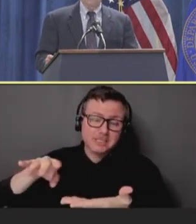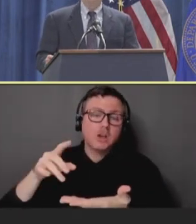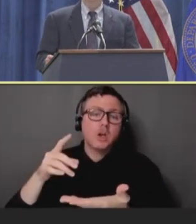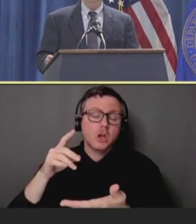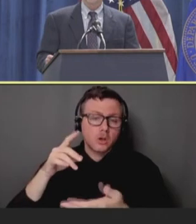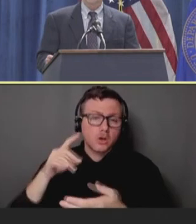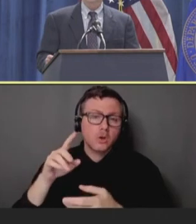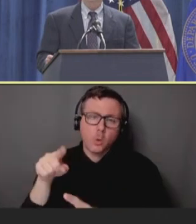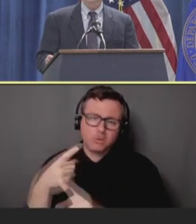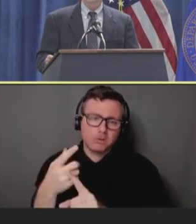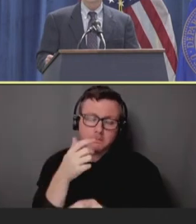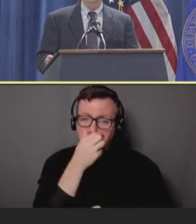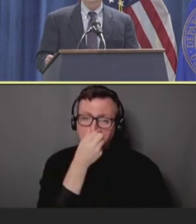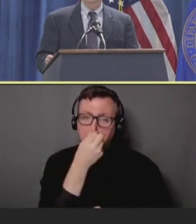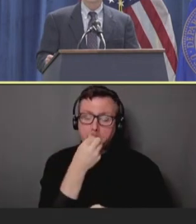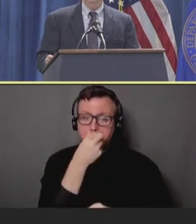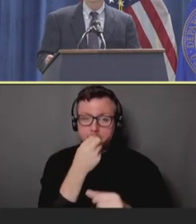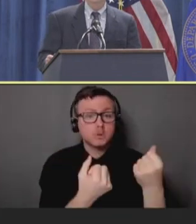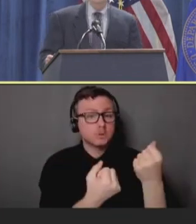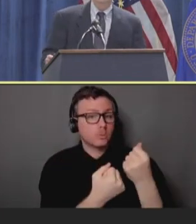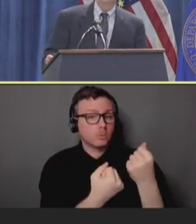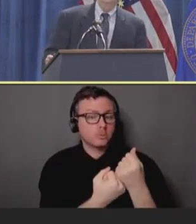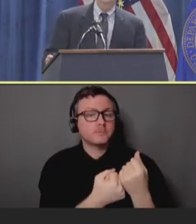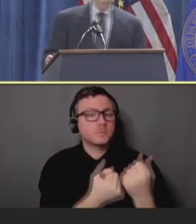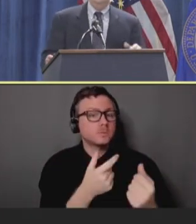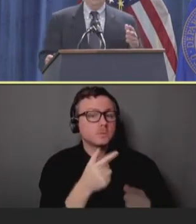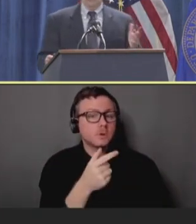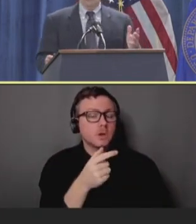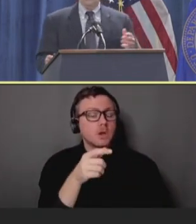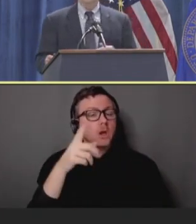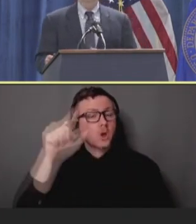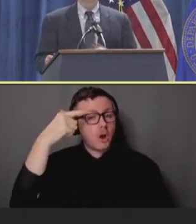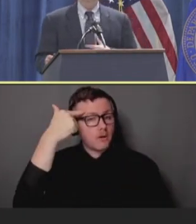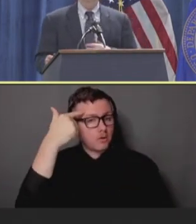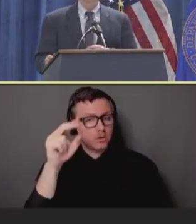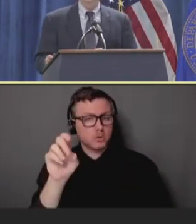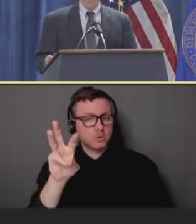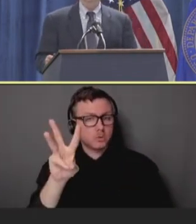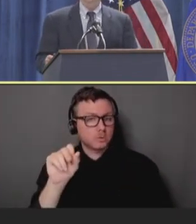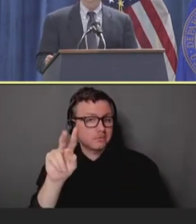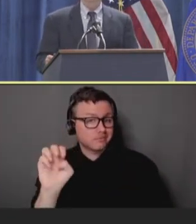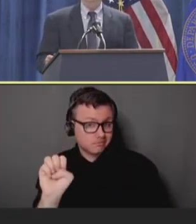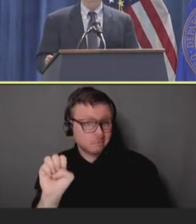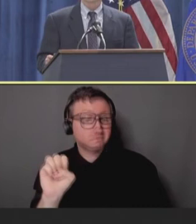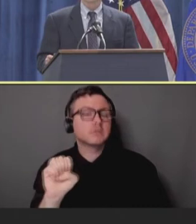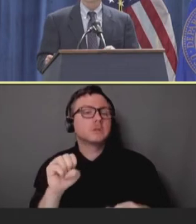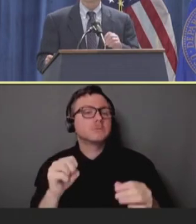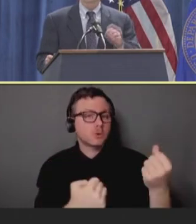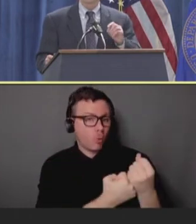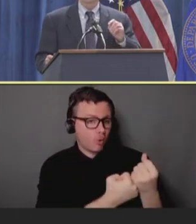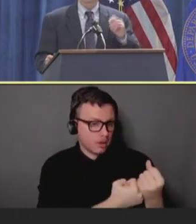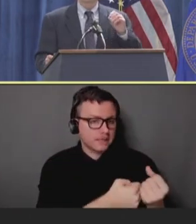It was supported by Governor Newsom, just like the original have been supported by Governor Brown.